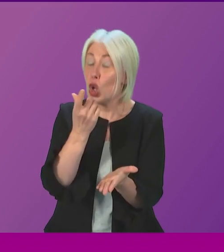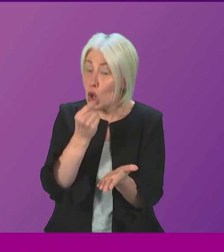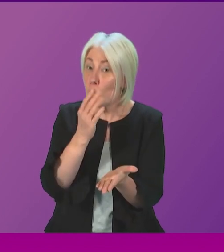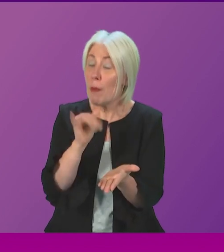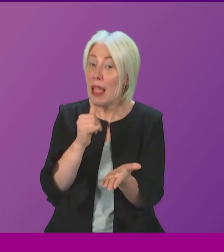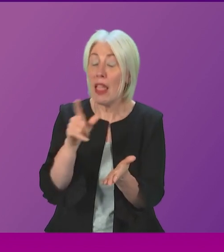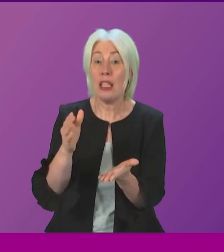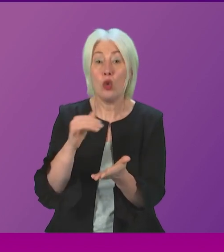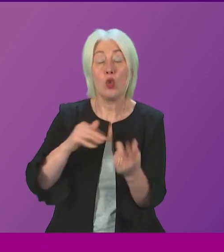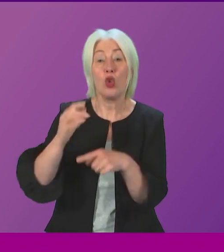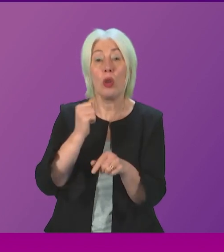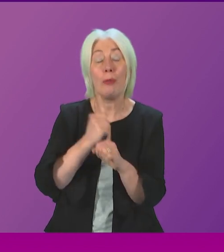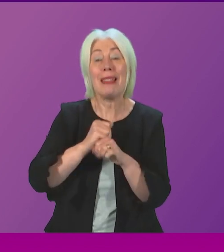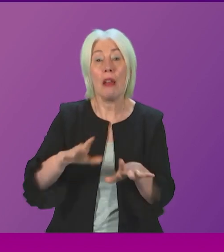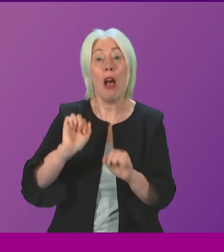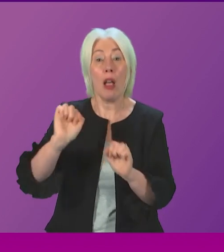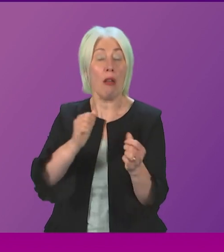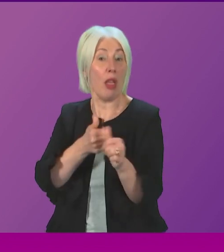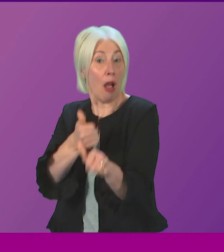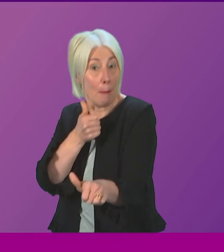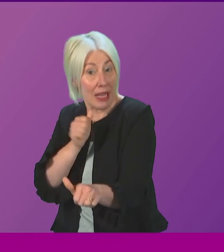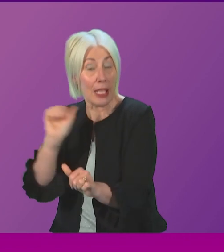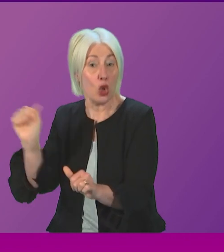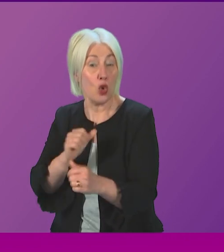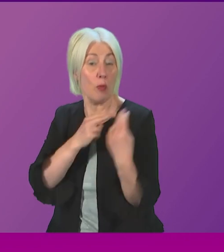take seriously their responsibility to contain violent content.